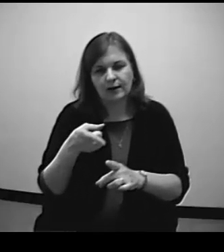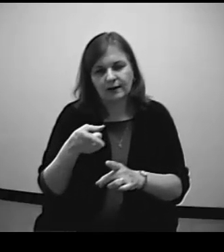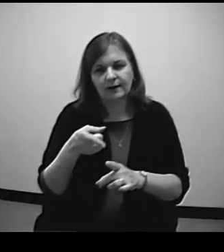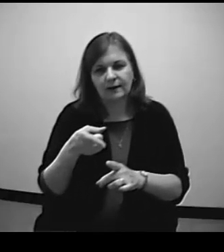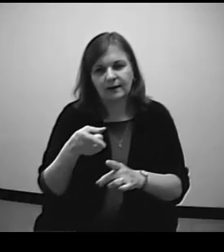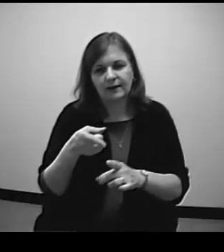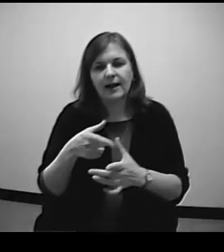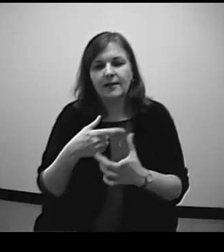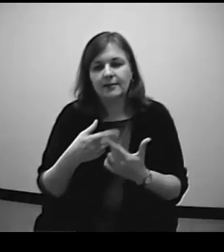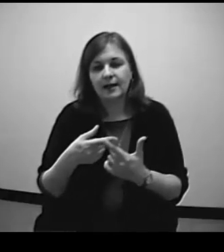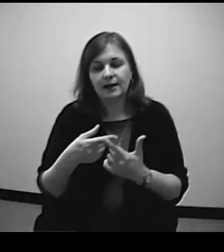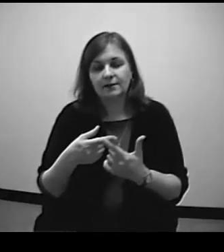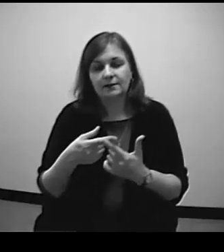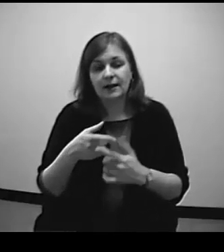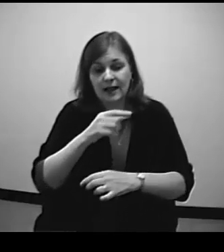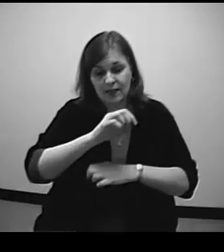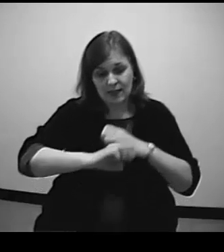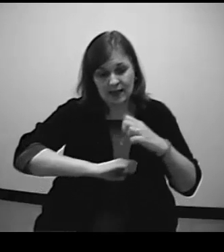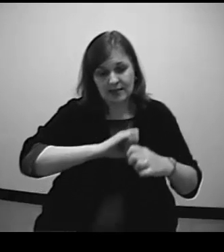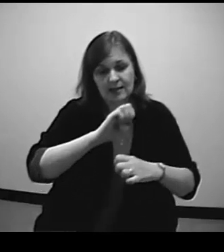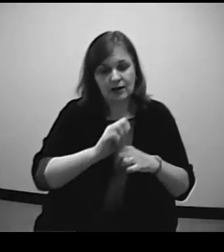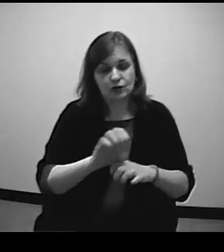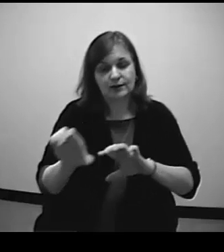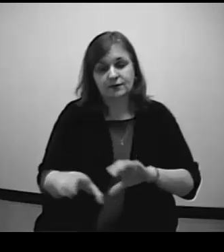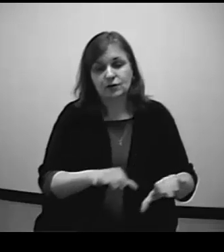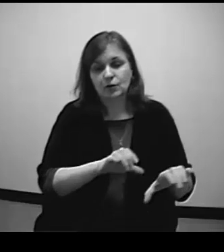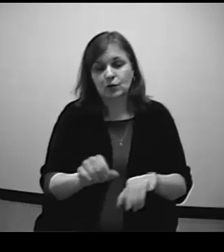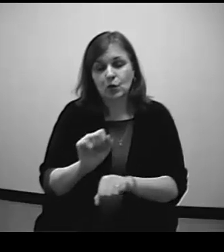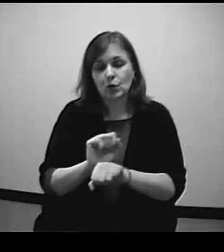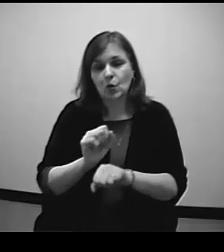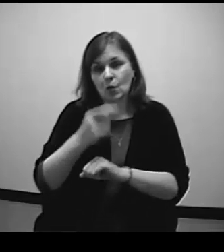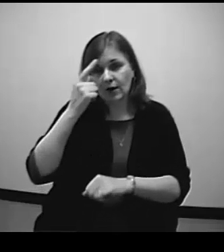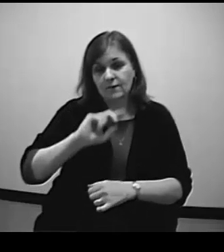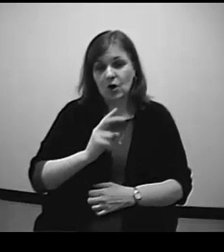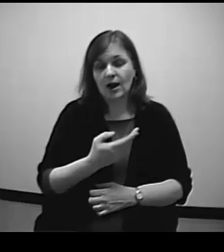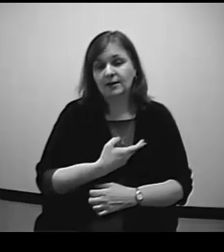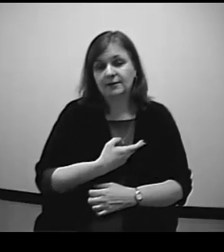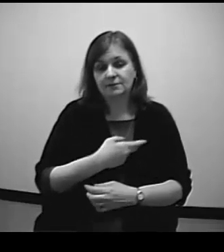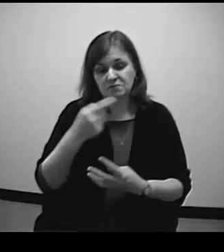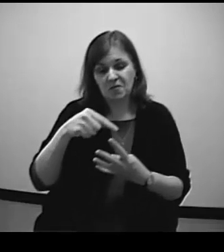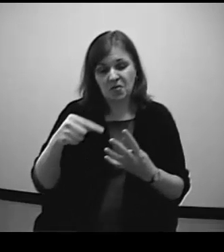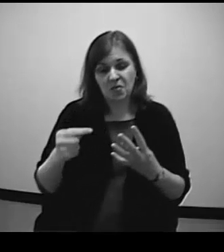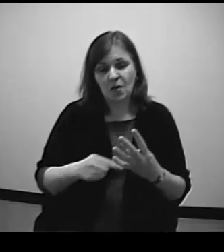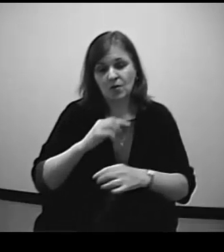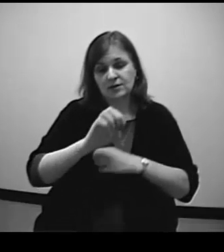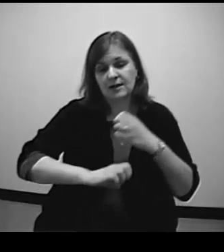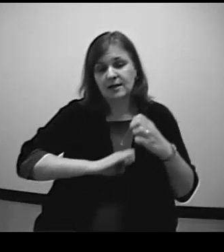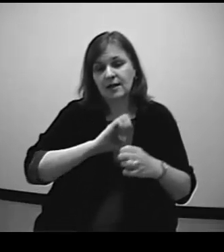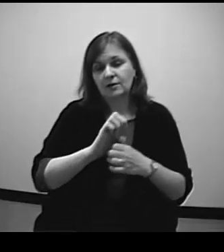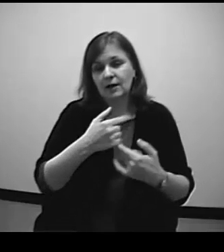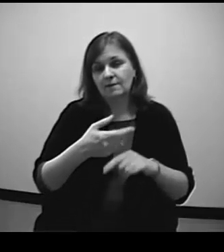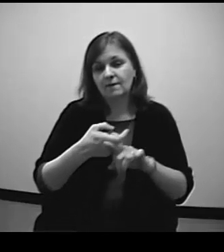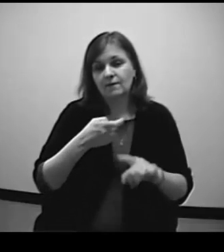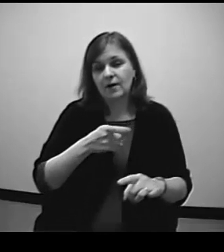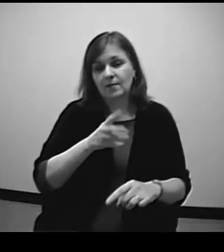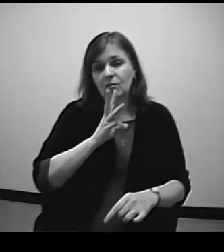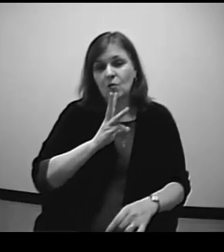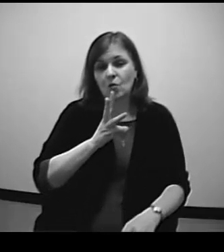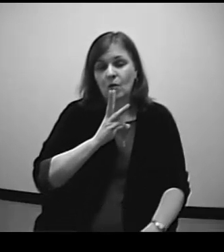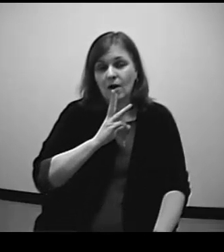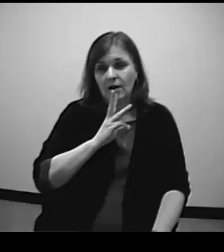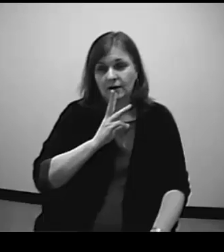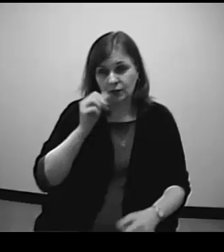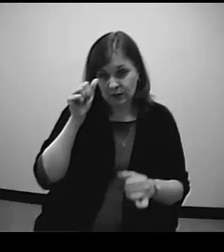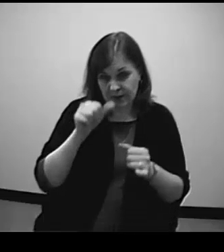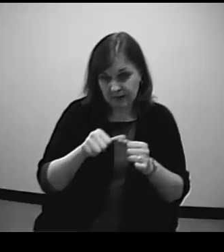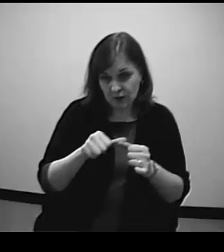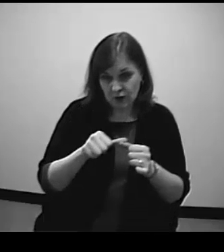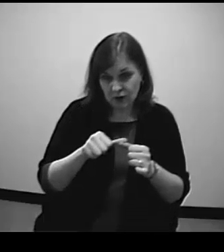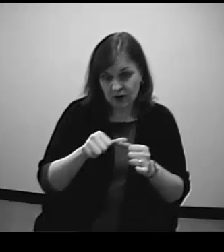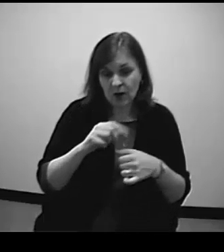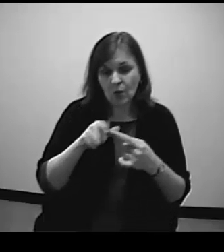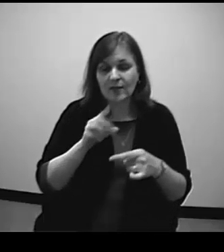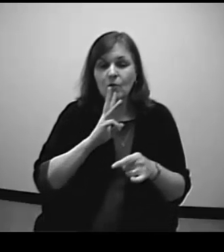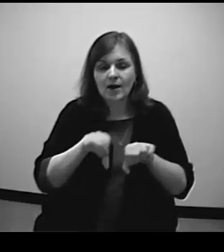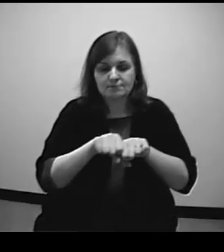so that we can get our electrons to do work for us. those electrons are going to come from a water remember